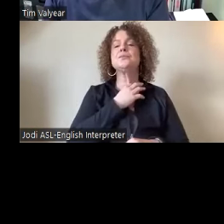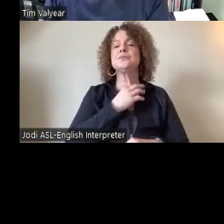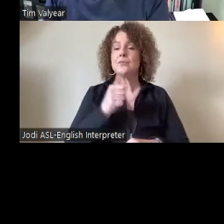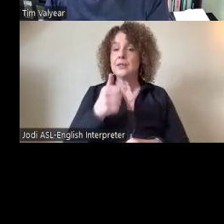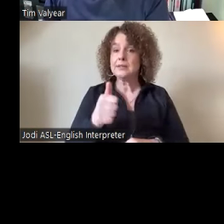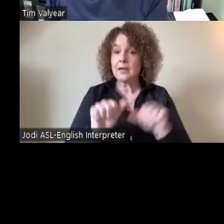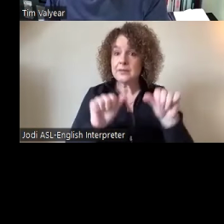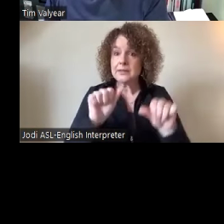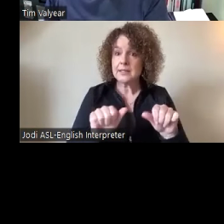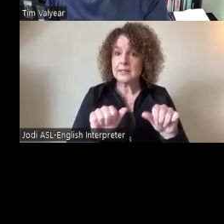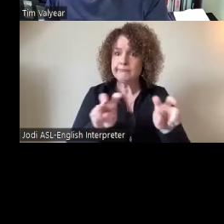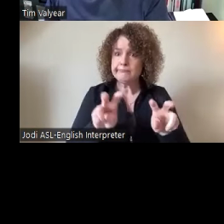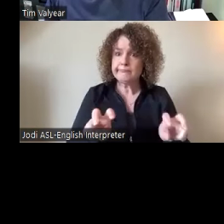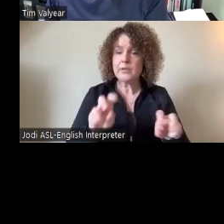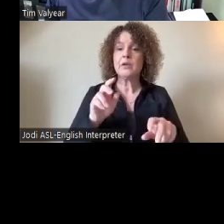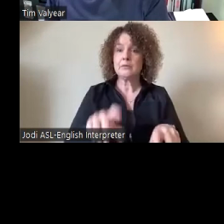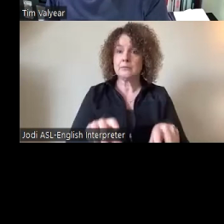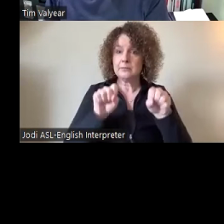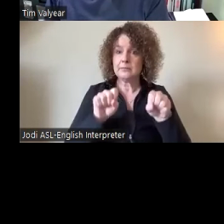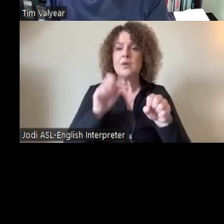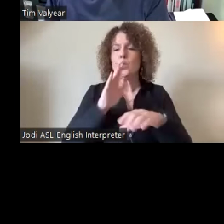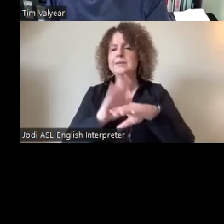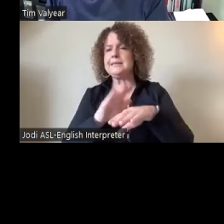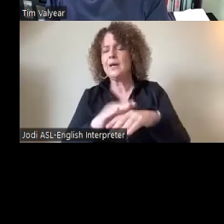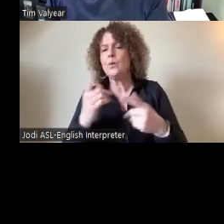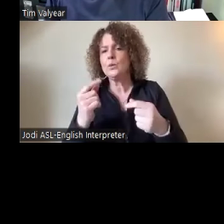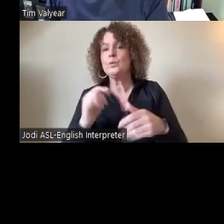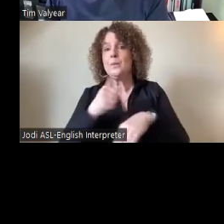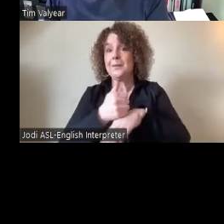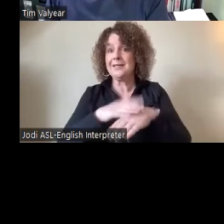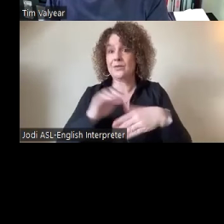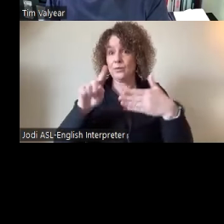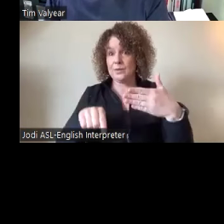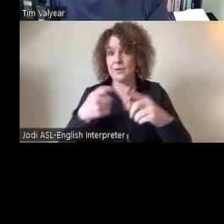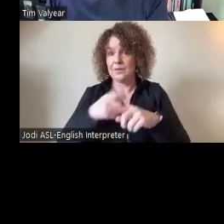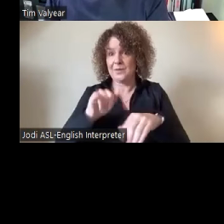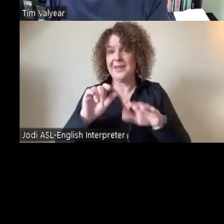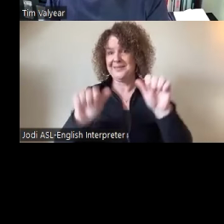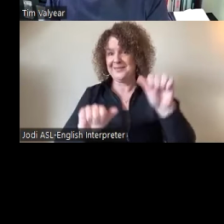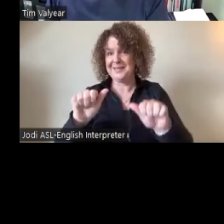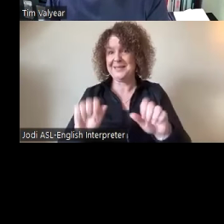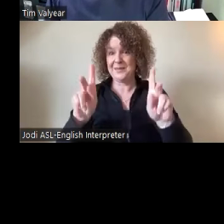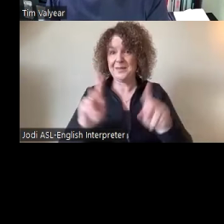January. So what do I do? Go on the website there. You take the self -assessment. It will tell you